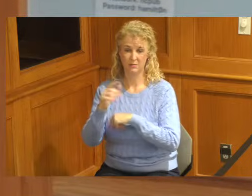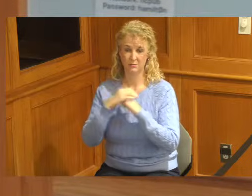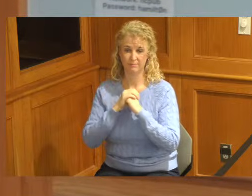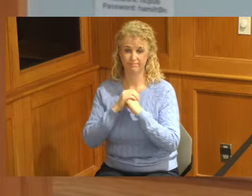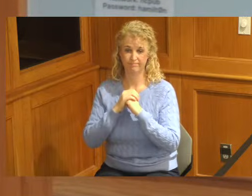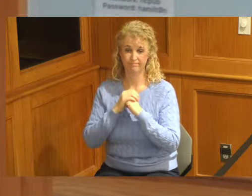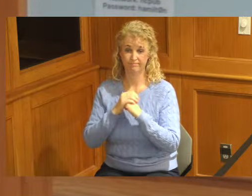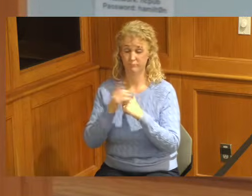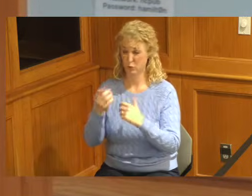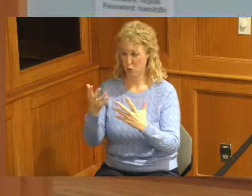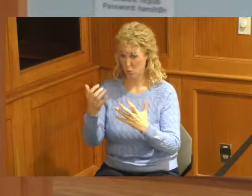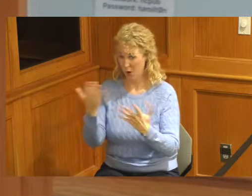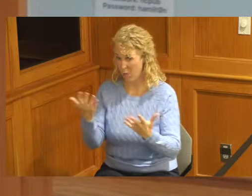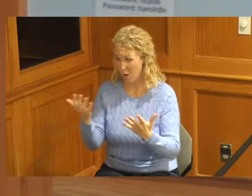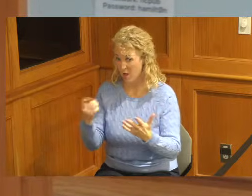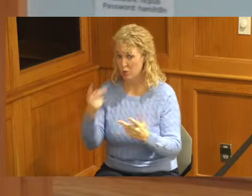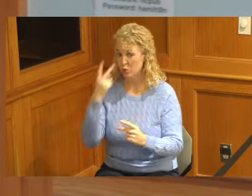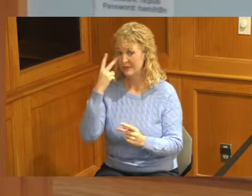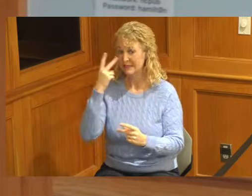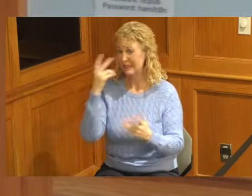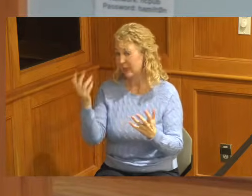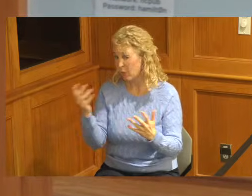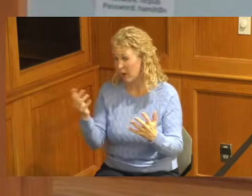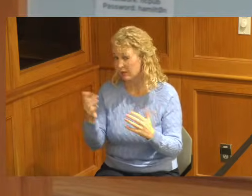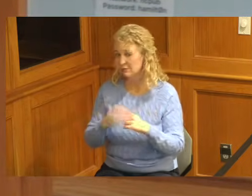what do you, and we've started to do this a little bit. What do you really want? What are you trying